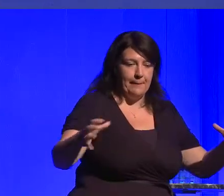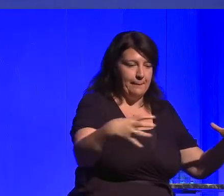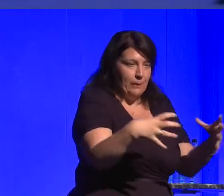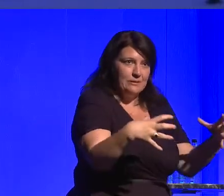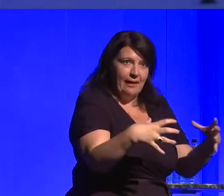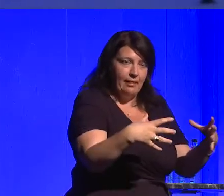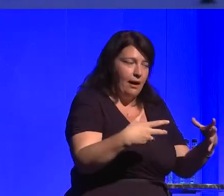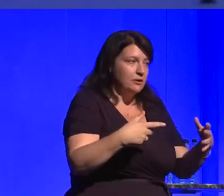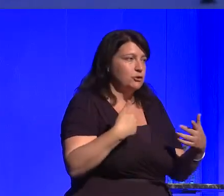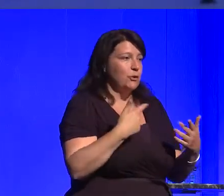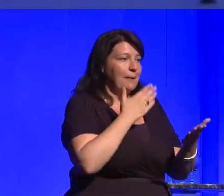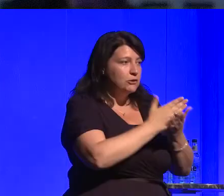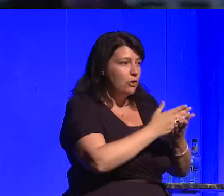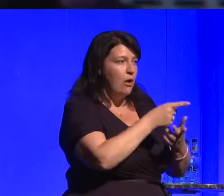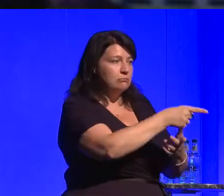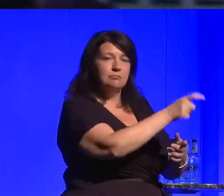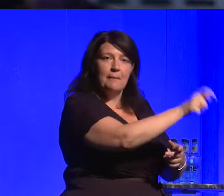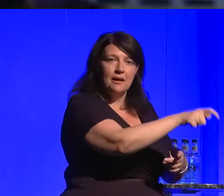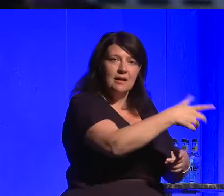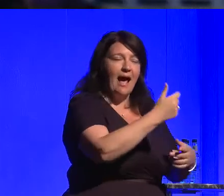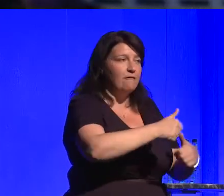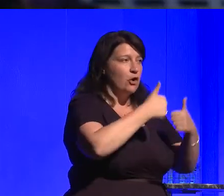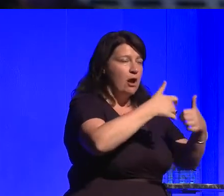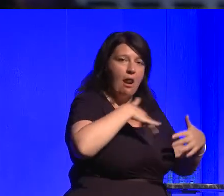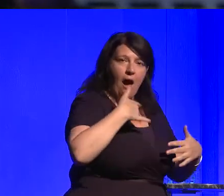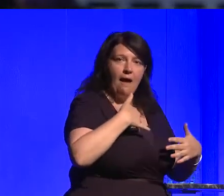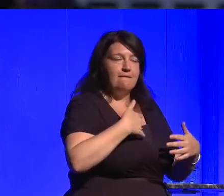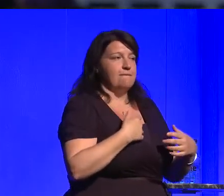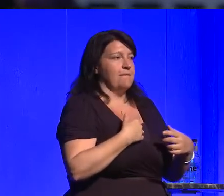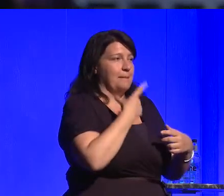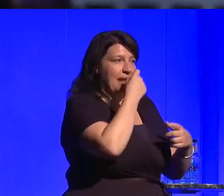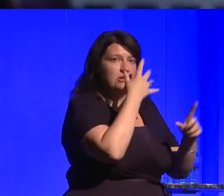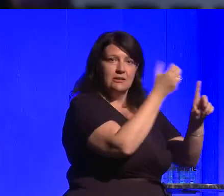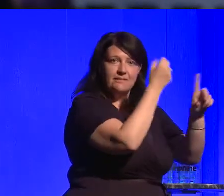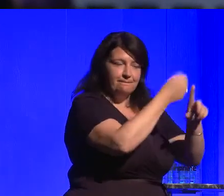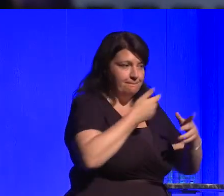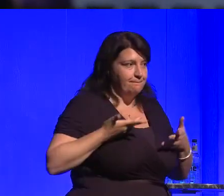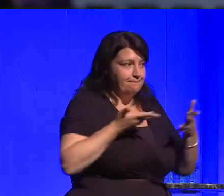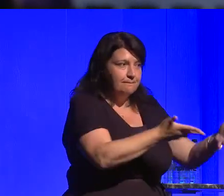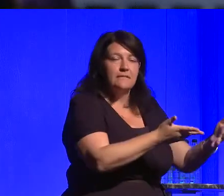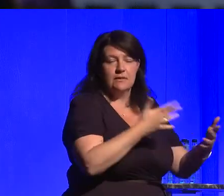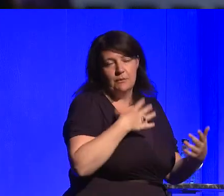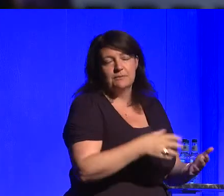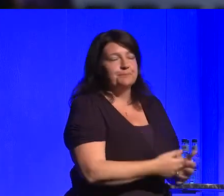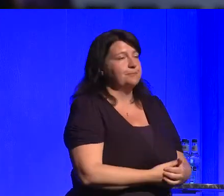life, and full potential is met every time for everyone, whoever you are, whatever group